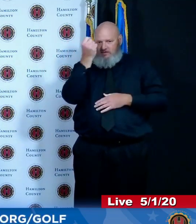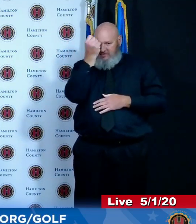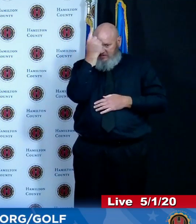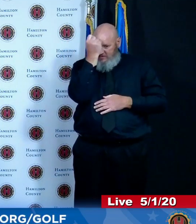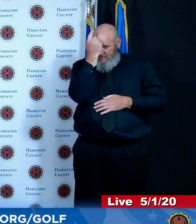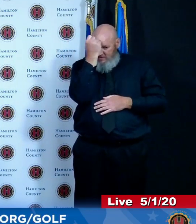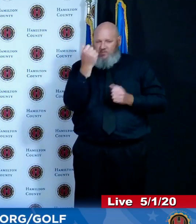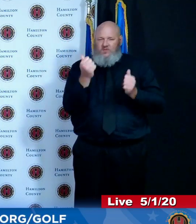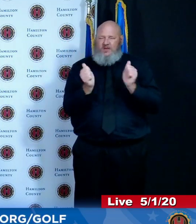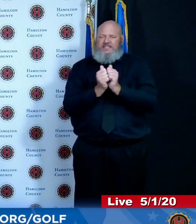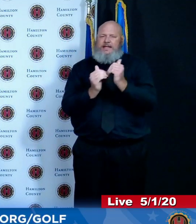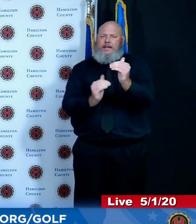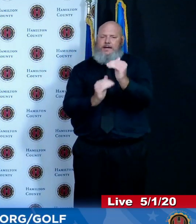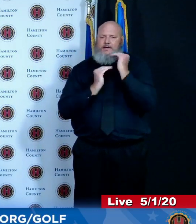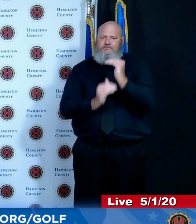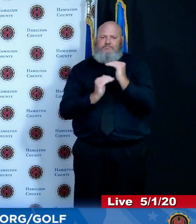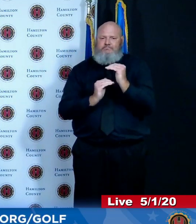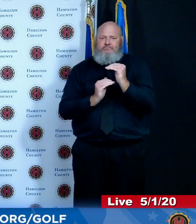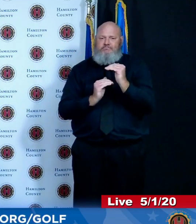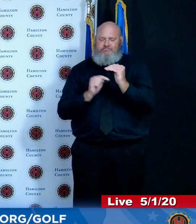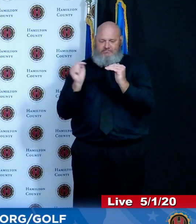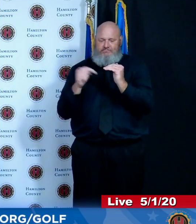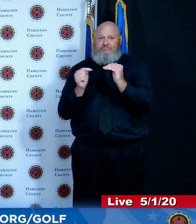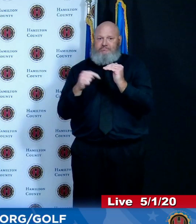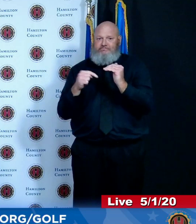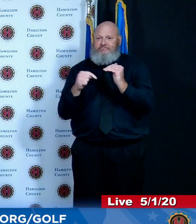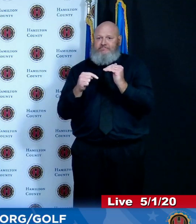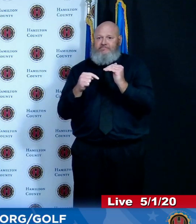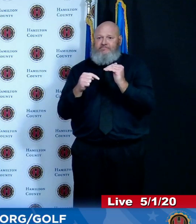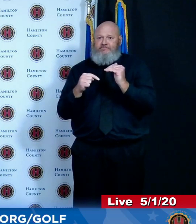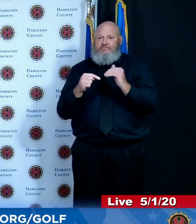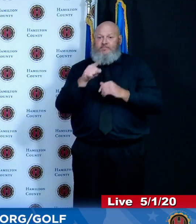who is the director of the Cincinnati Recreation Commission the Recreation